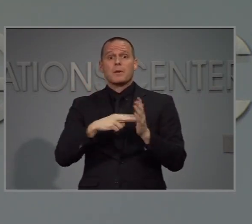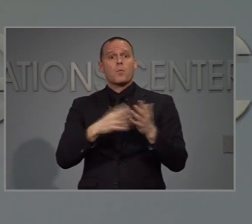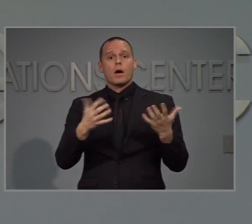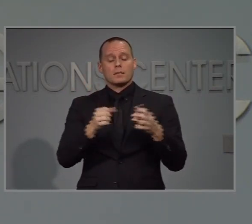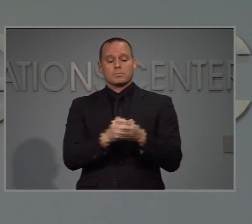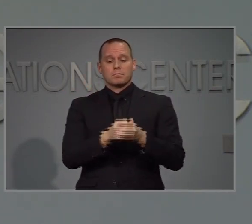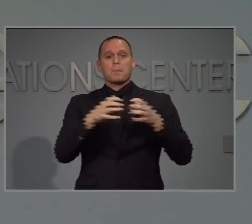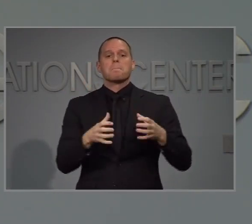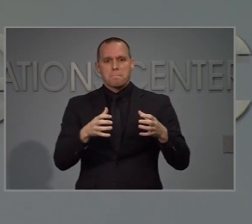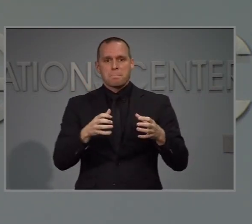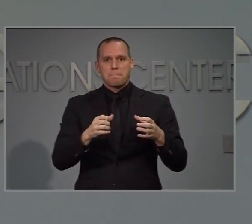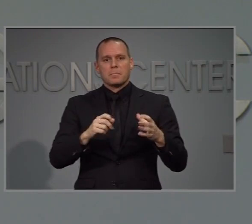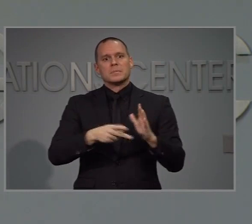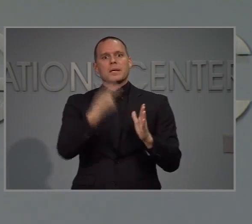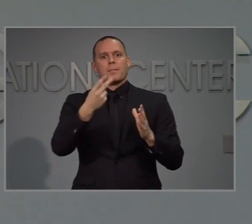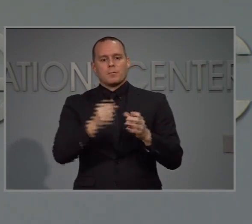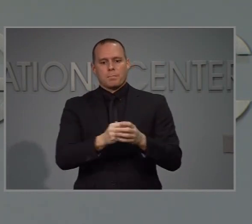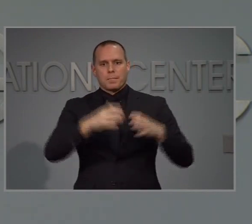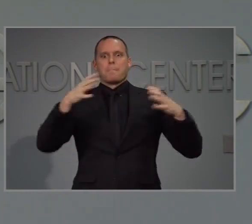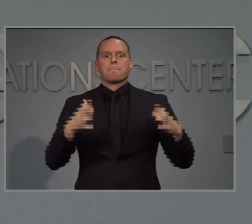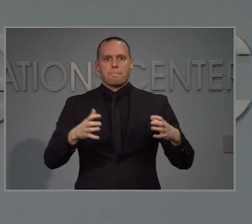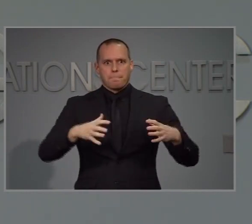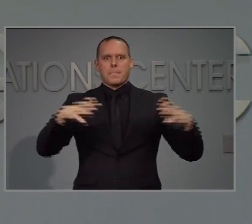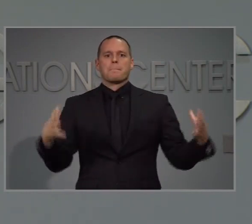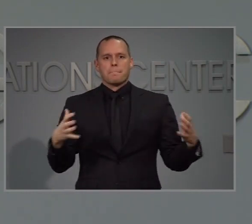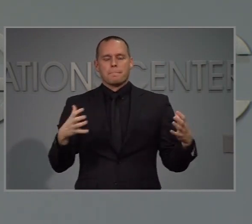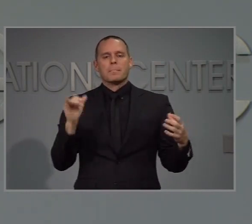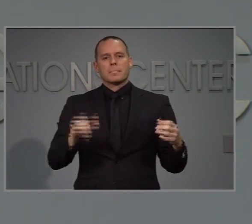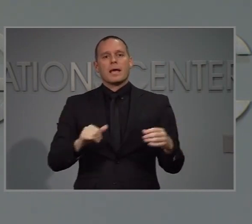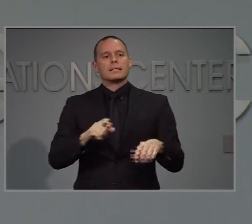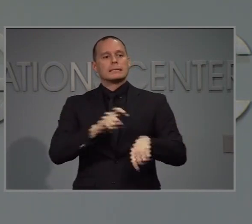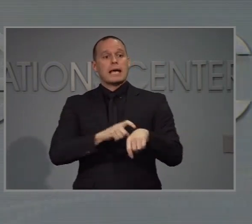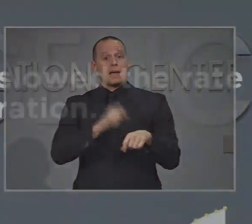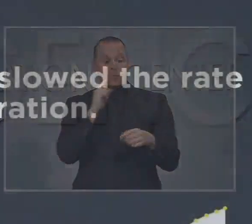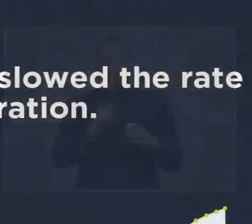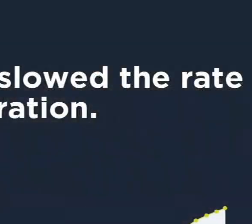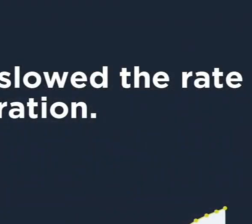SOMETHING I'VE TALKED ABOUT BEFORE. IT IS TAKING LONGER FOR OUR NUMBER OF CASES TO DOUBLE